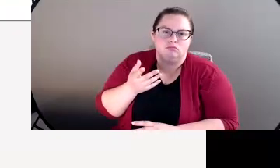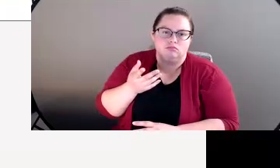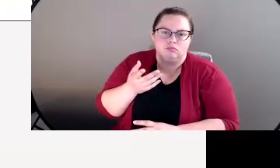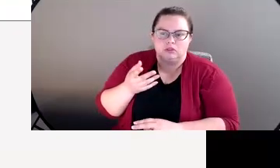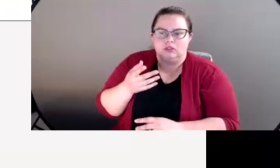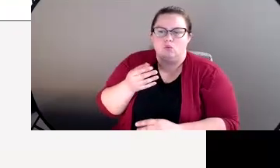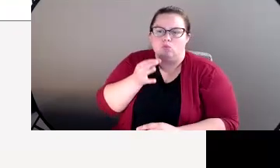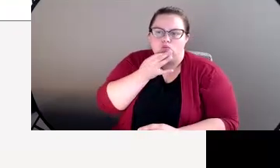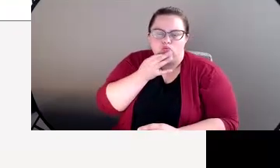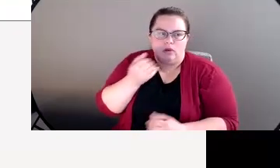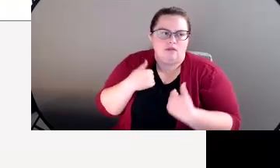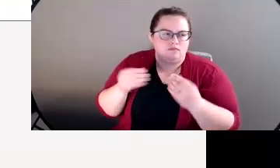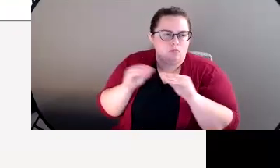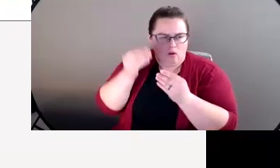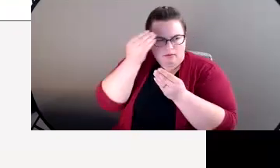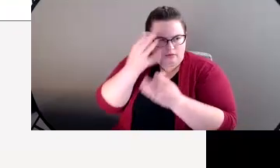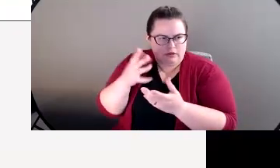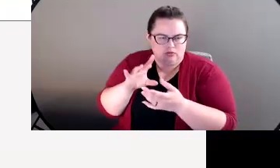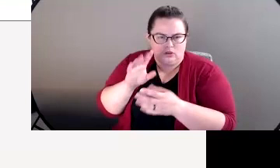coming up about joining the work groups and everything.